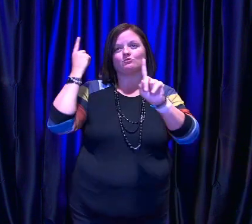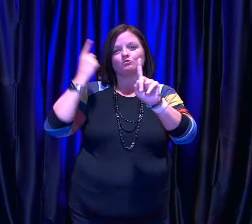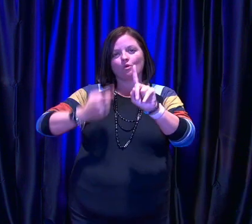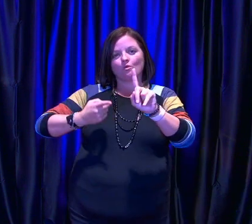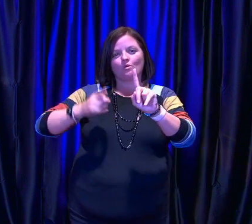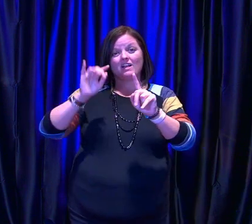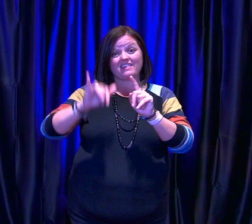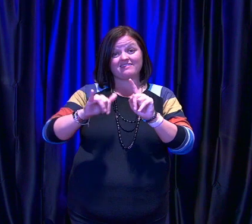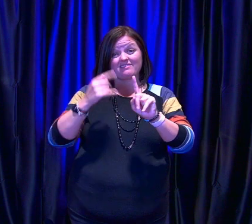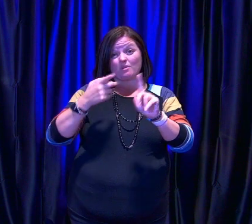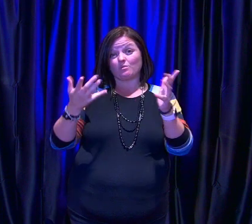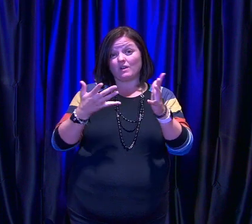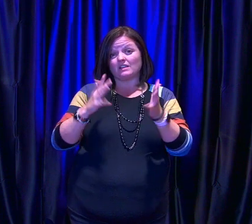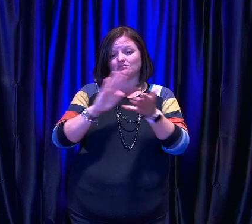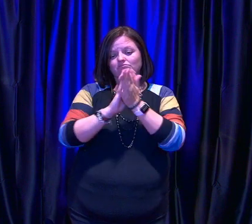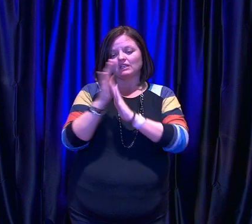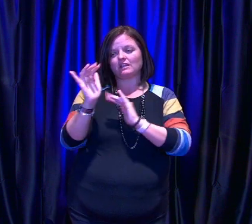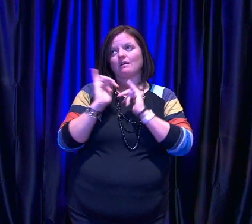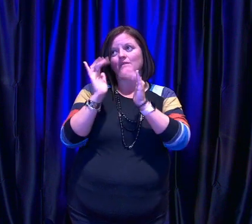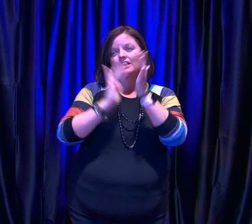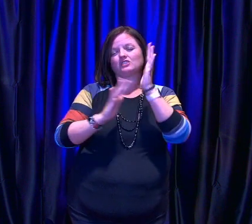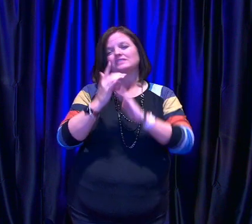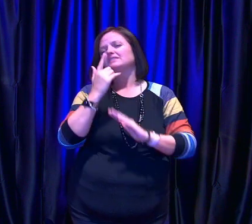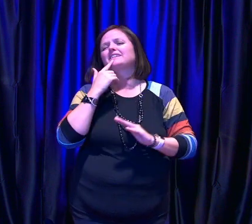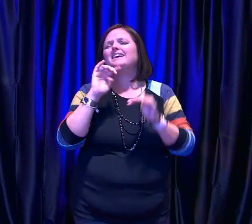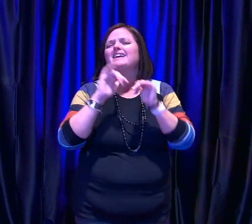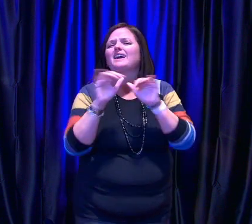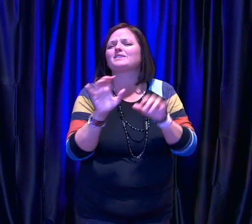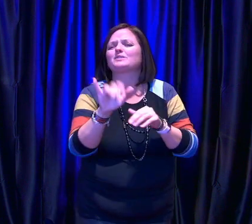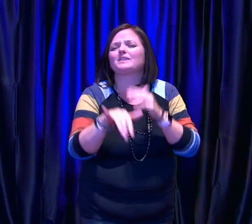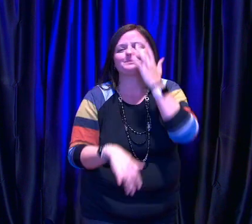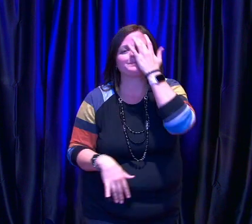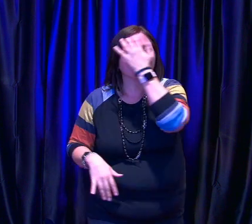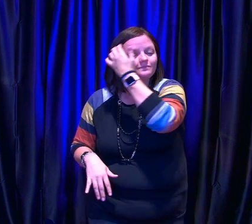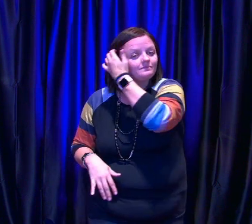to be like Jesus you say how does it do that maybe paul